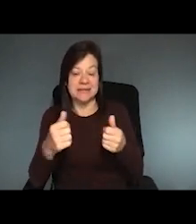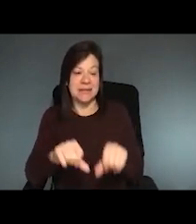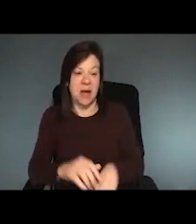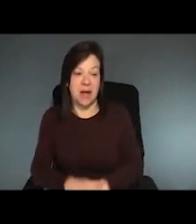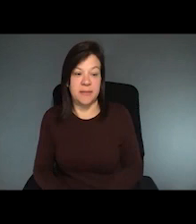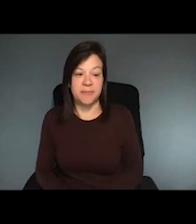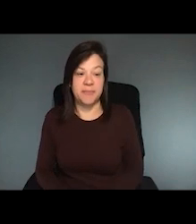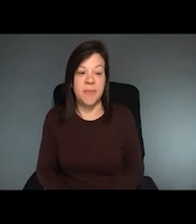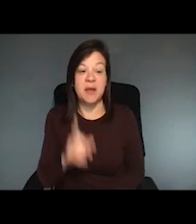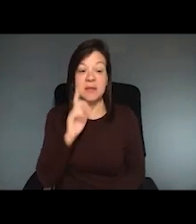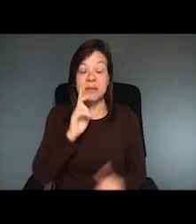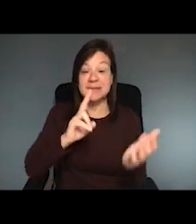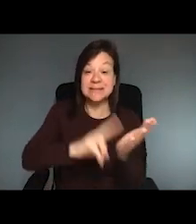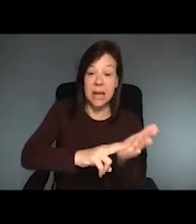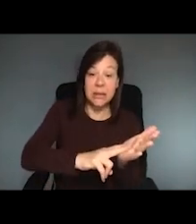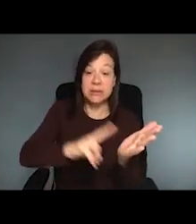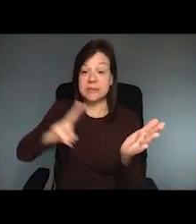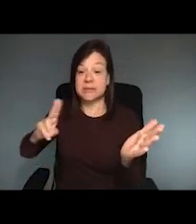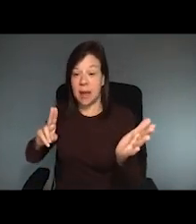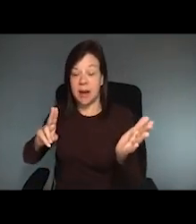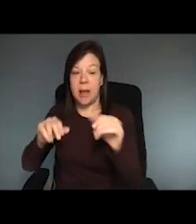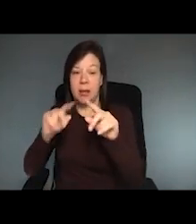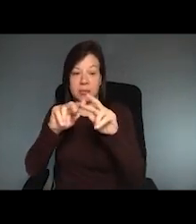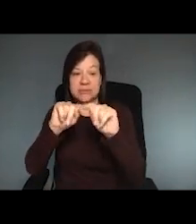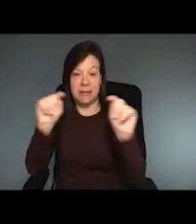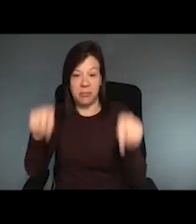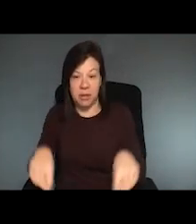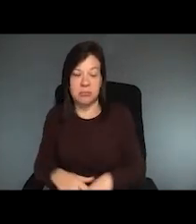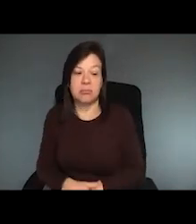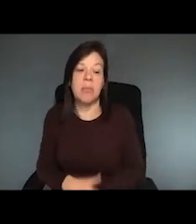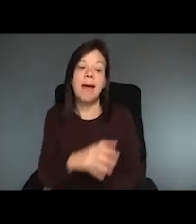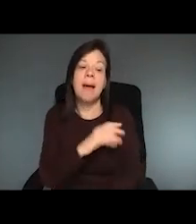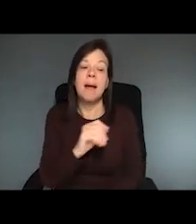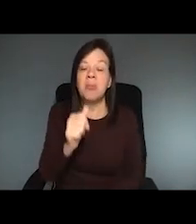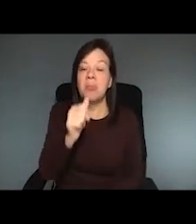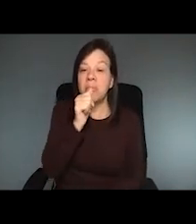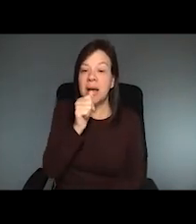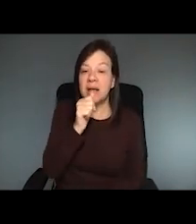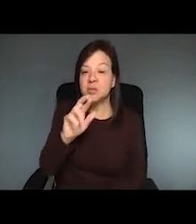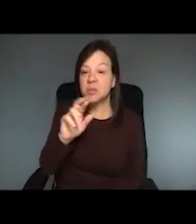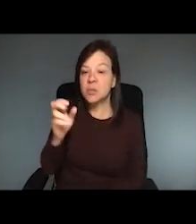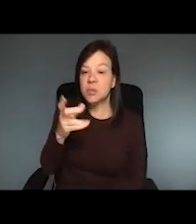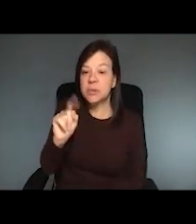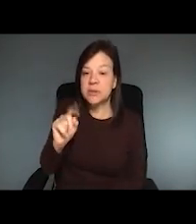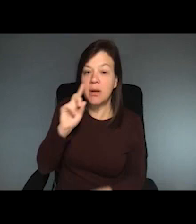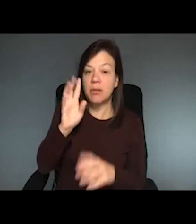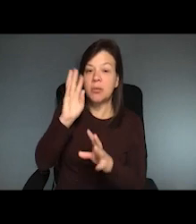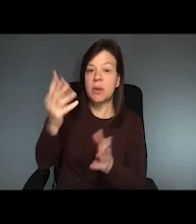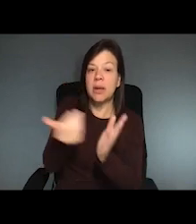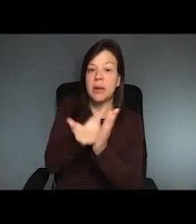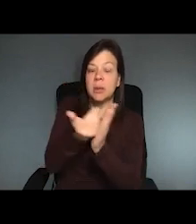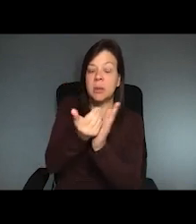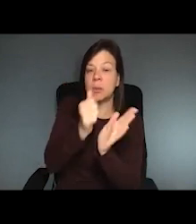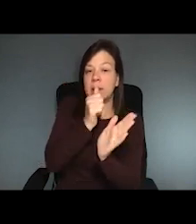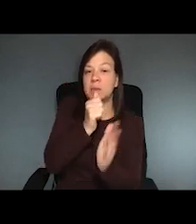SIGN-IN AND SIGN-OUT PAGES TEMPLATES AND PASSWORD RESET TEMPLATES AND CREATING NEW PASSWORD.